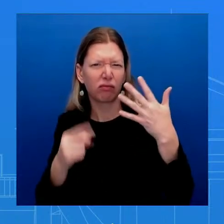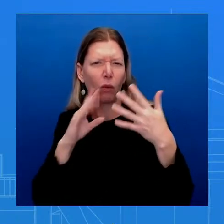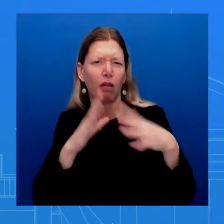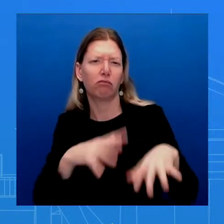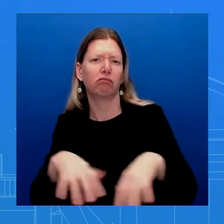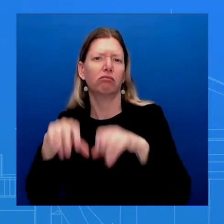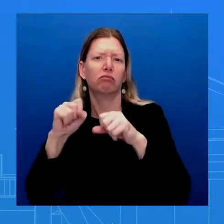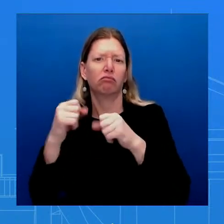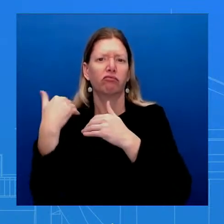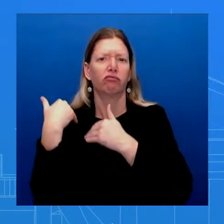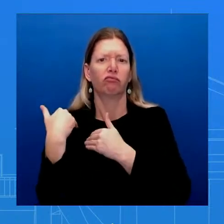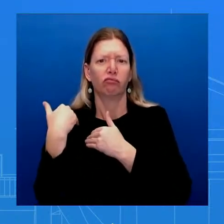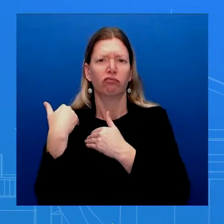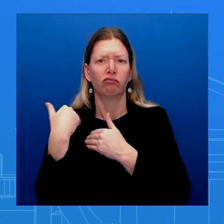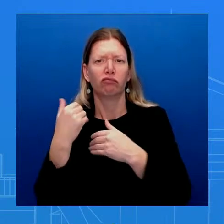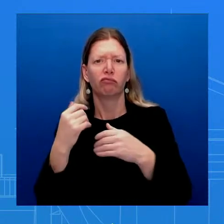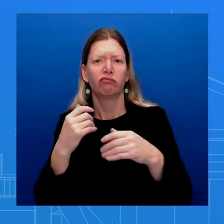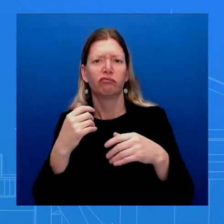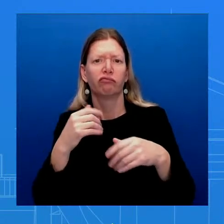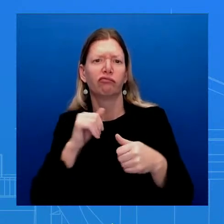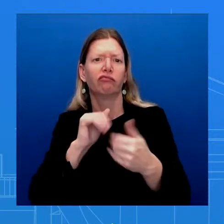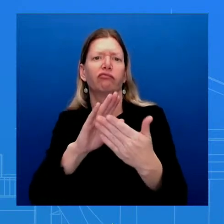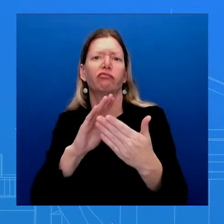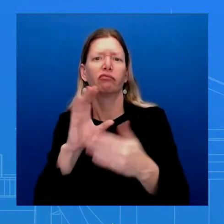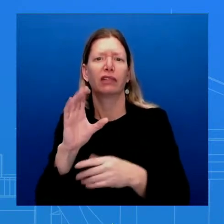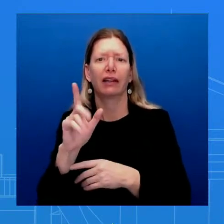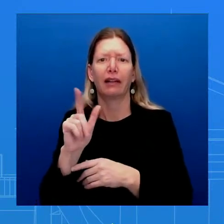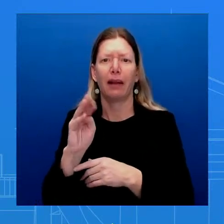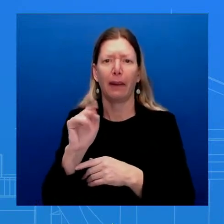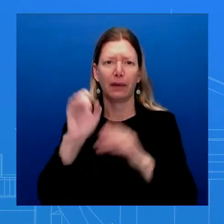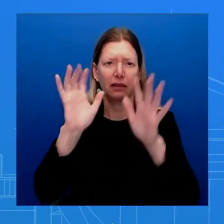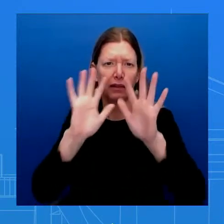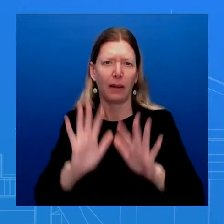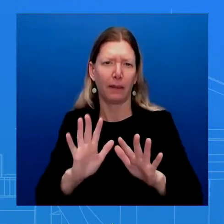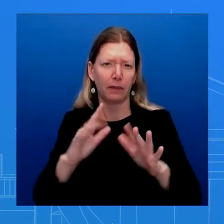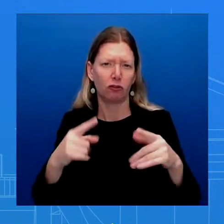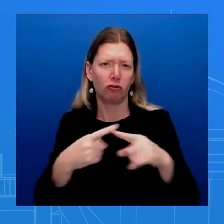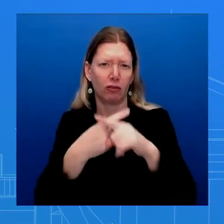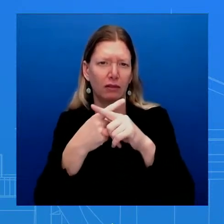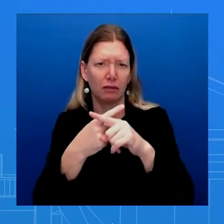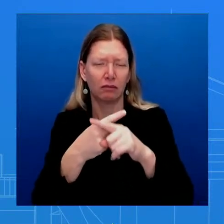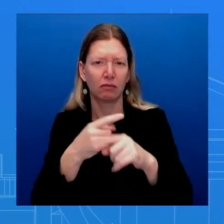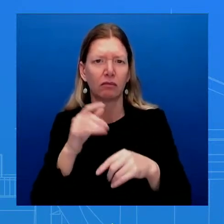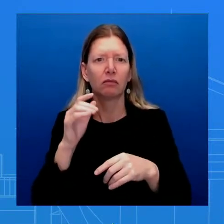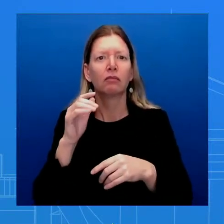you've heard us say this over and over again -- we believe, led and has delivered the most ambitious climate agenda in history,